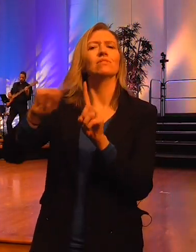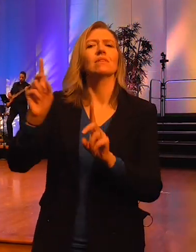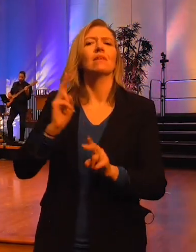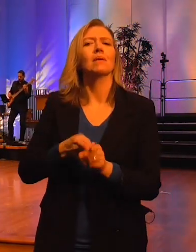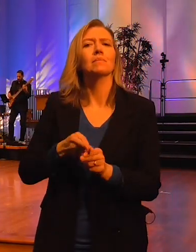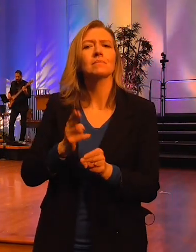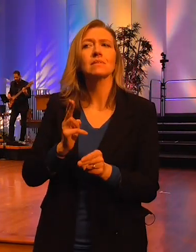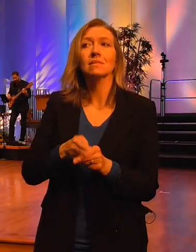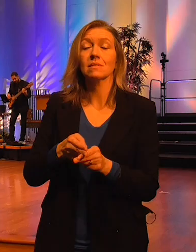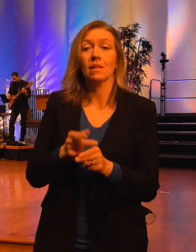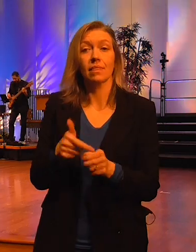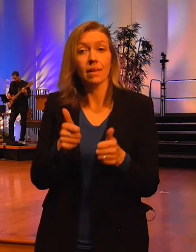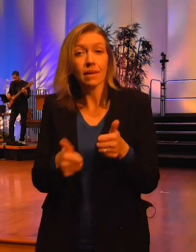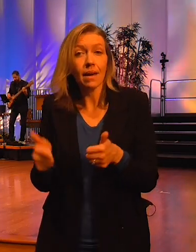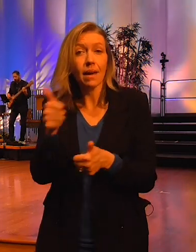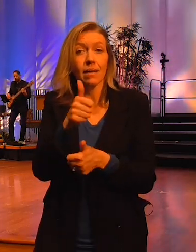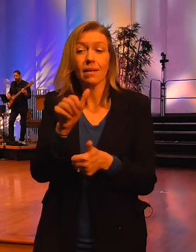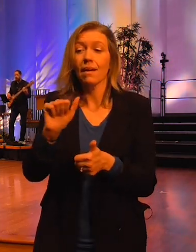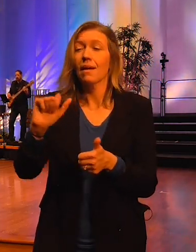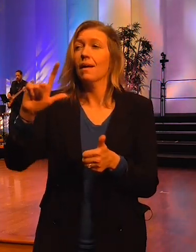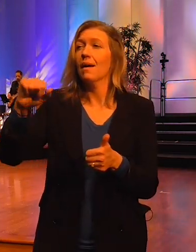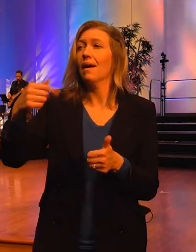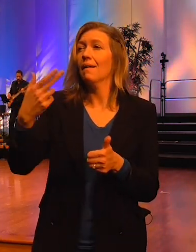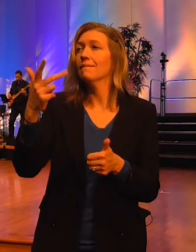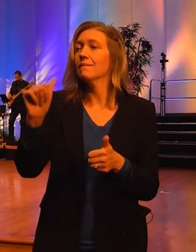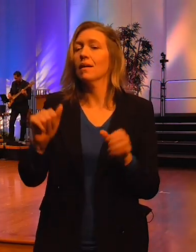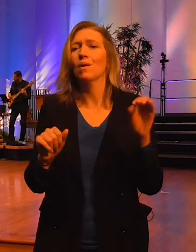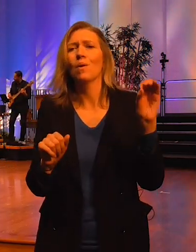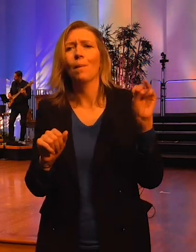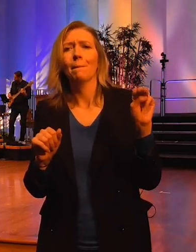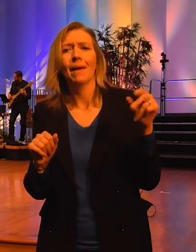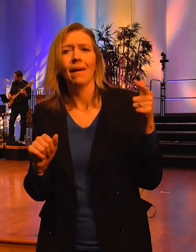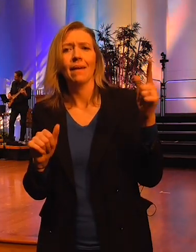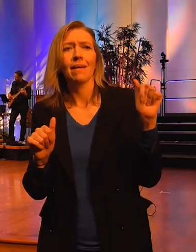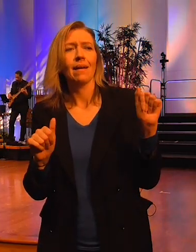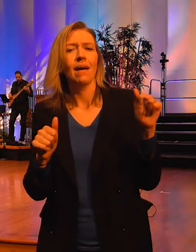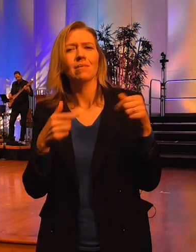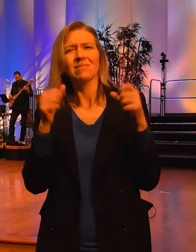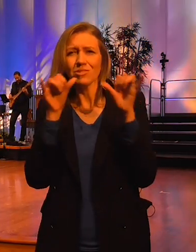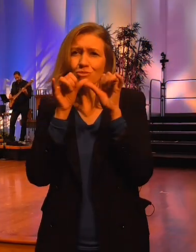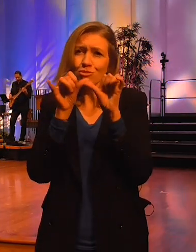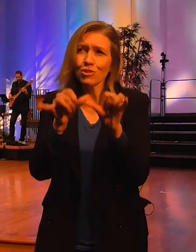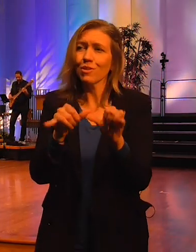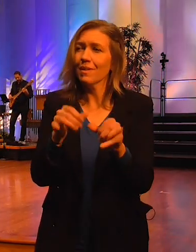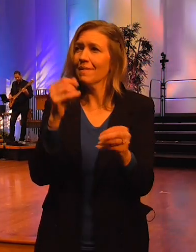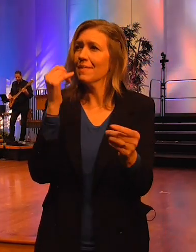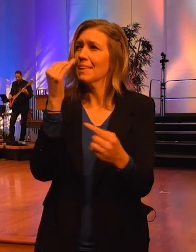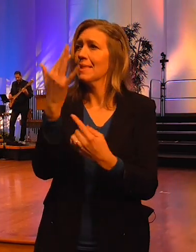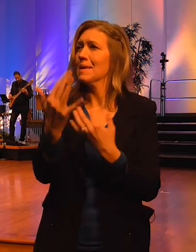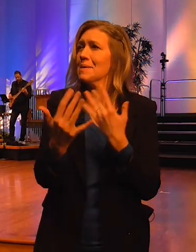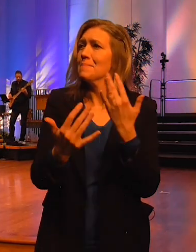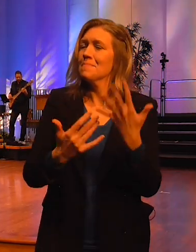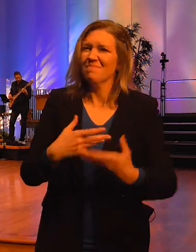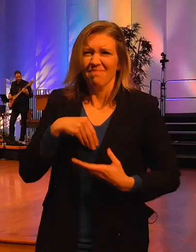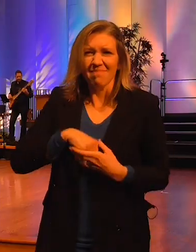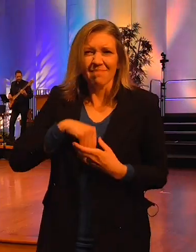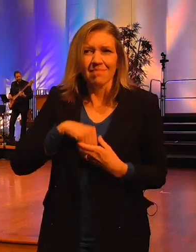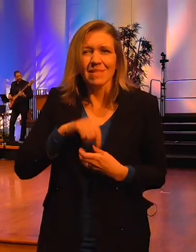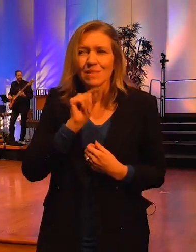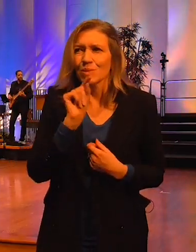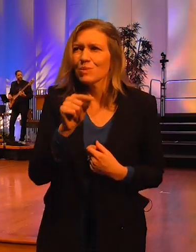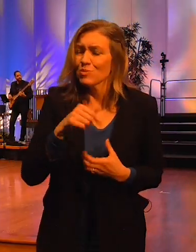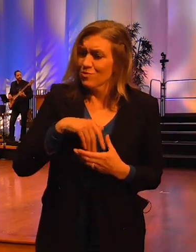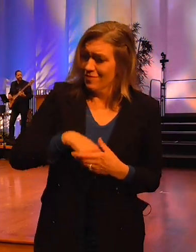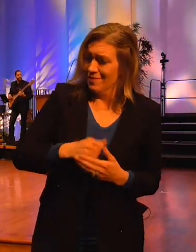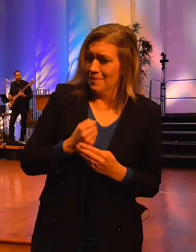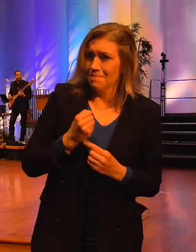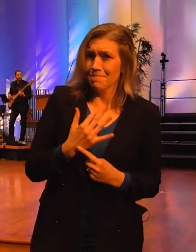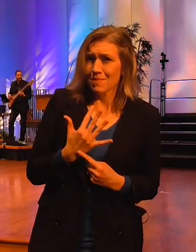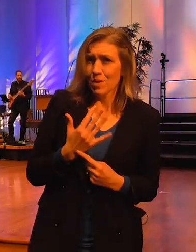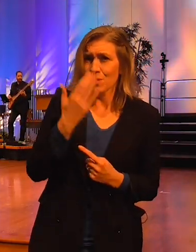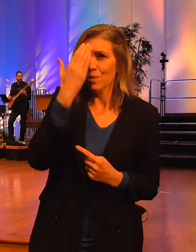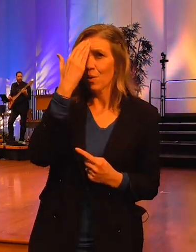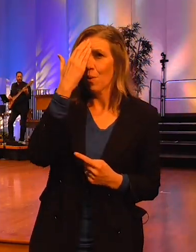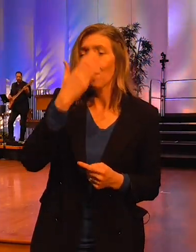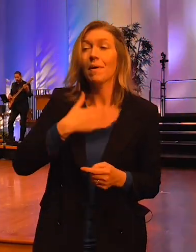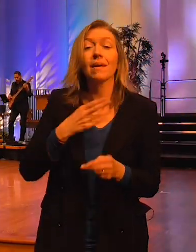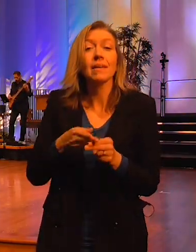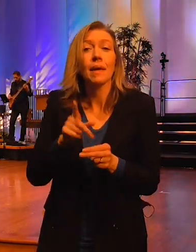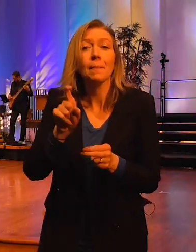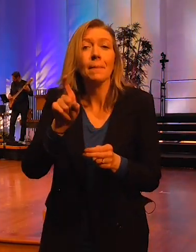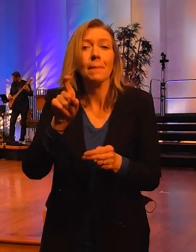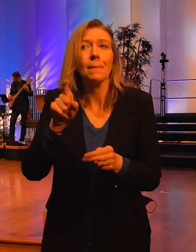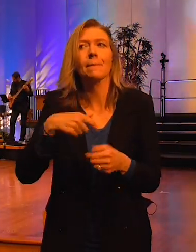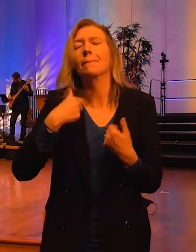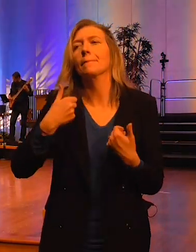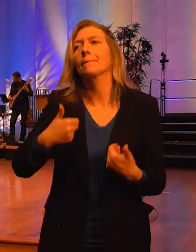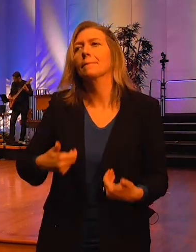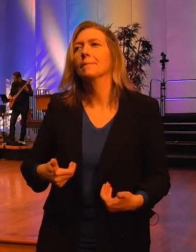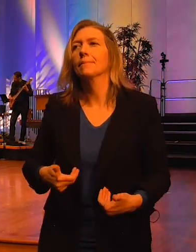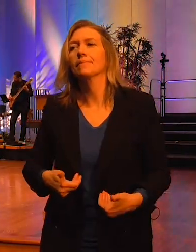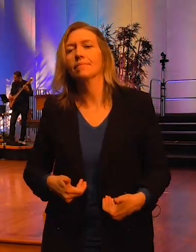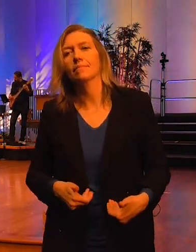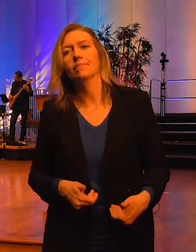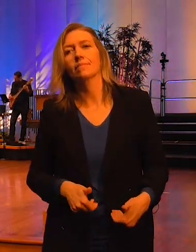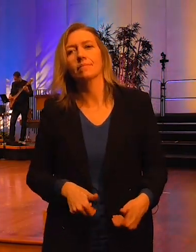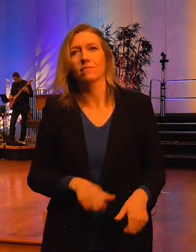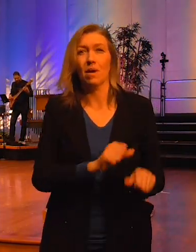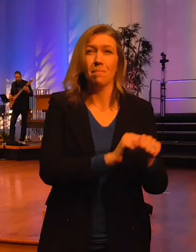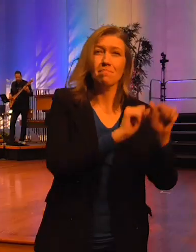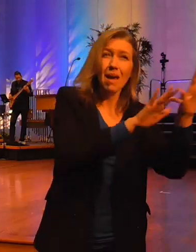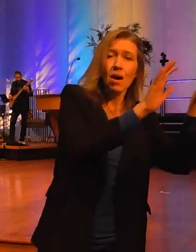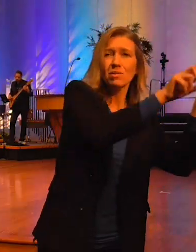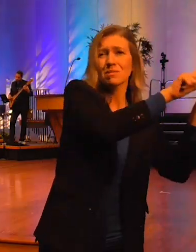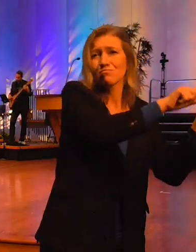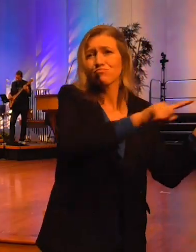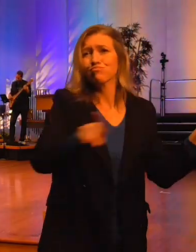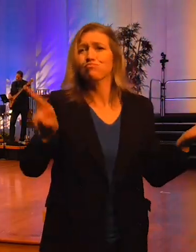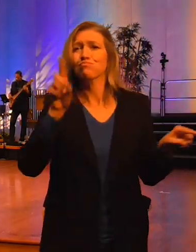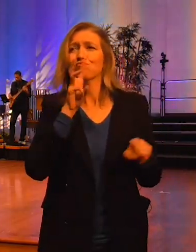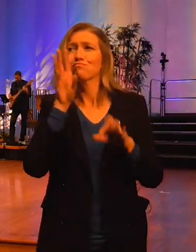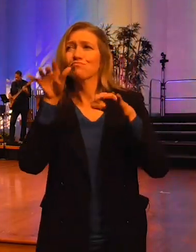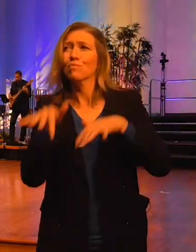Al and Omega Eternal it bur deep inside you do you know my name I am the mes to the ocean I am